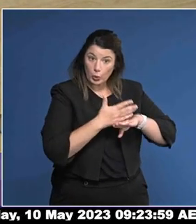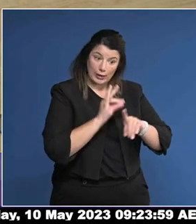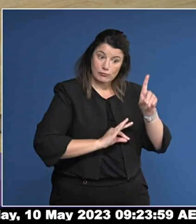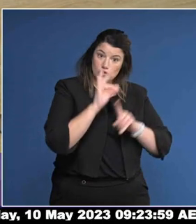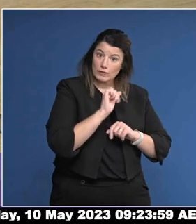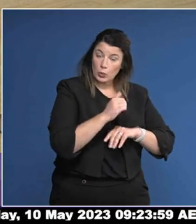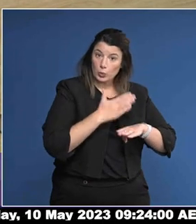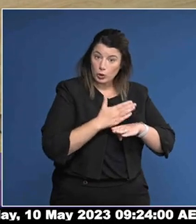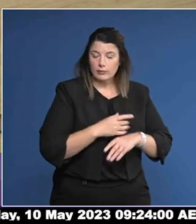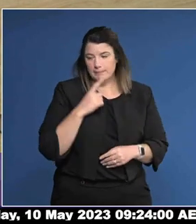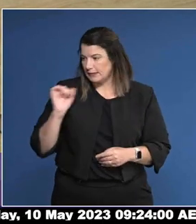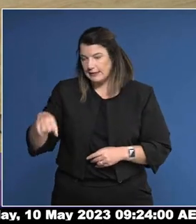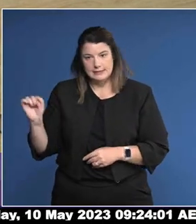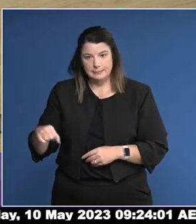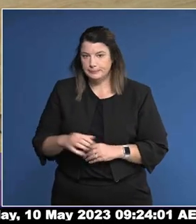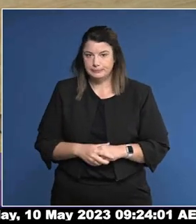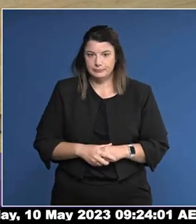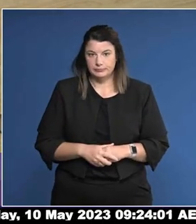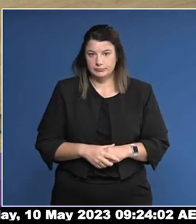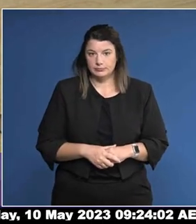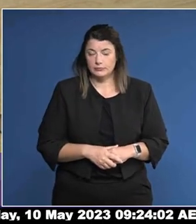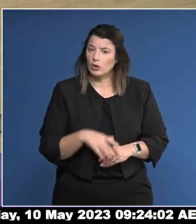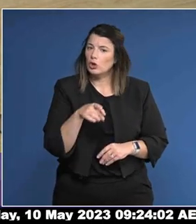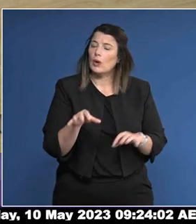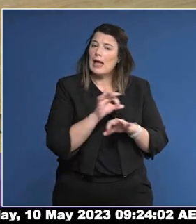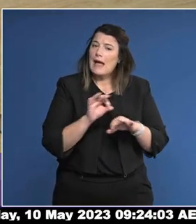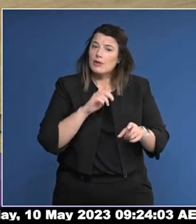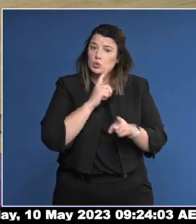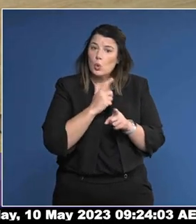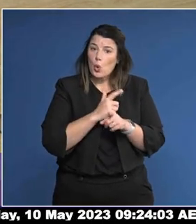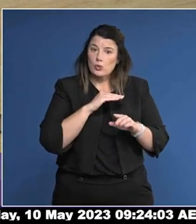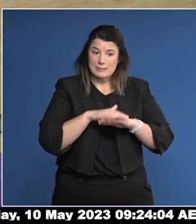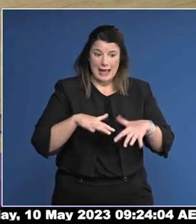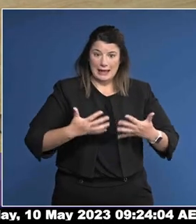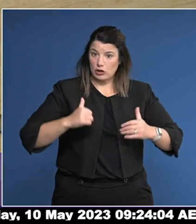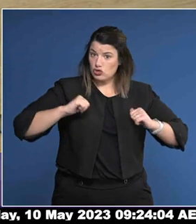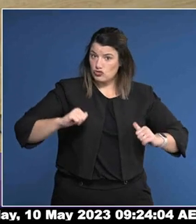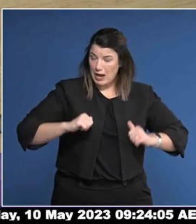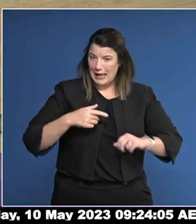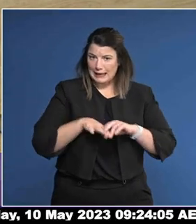Yes. MS EASTMAN: And you haven't referred to any training on unconscious bias in this statement, have you?